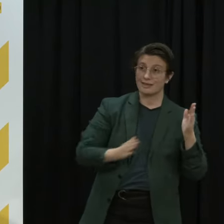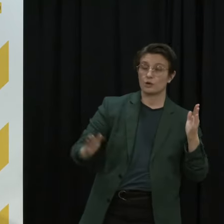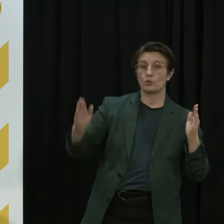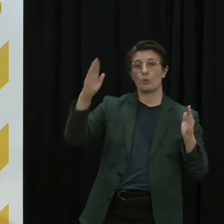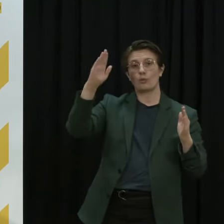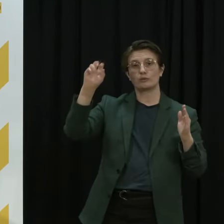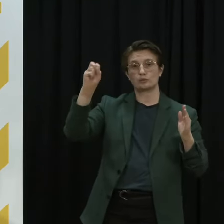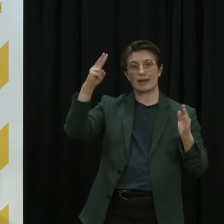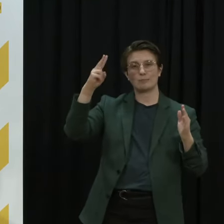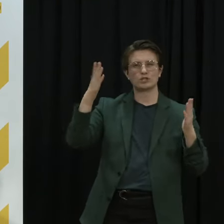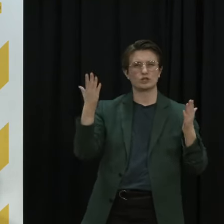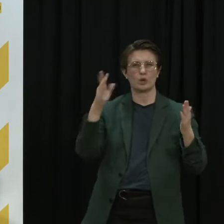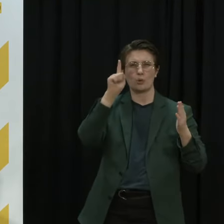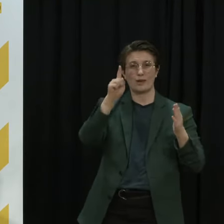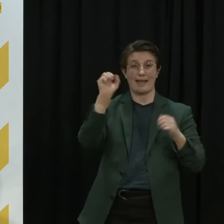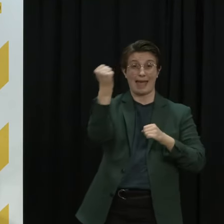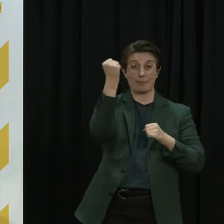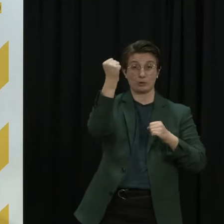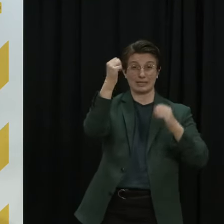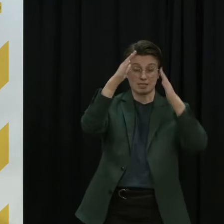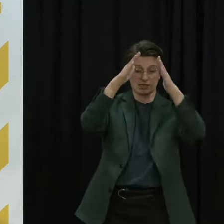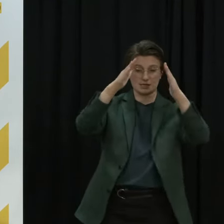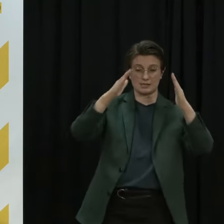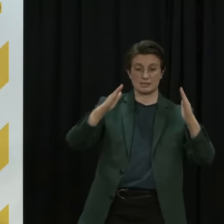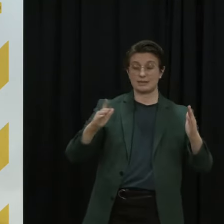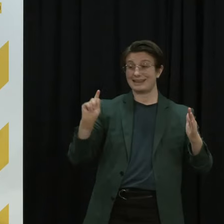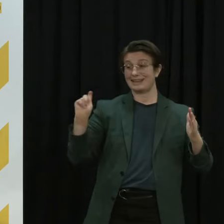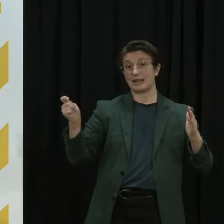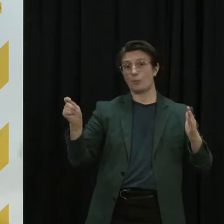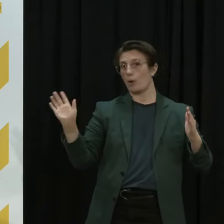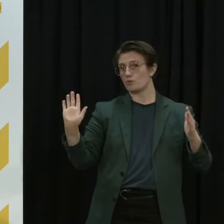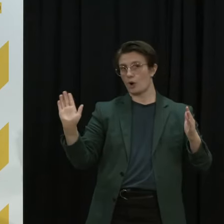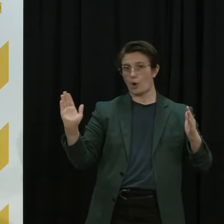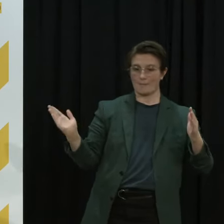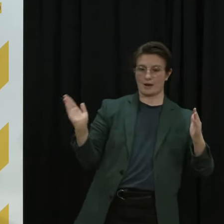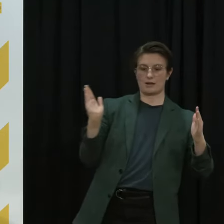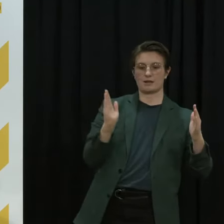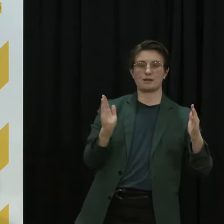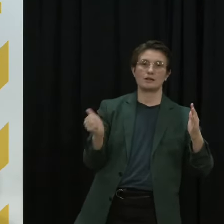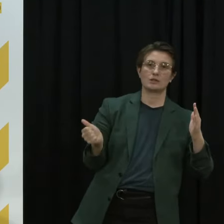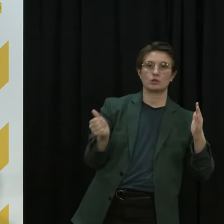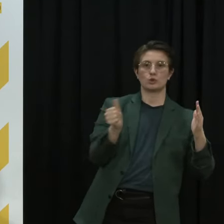along the northern border in the north to include (unknown